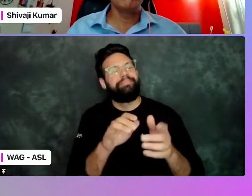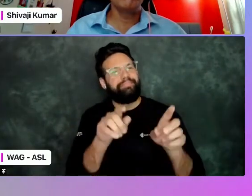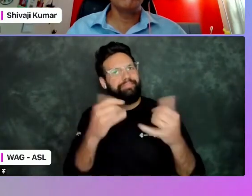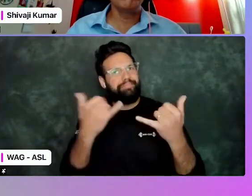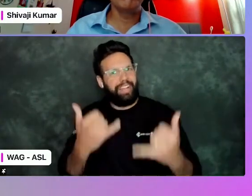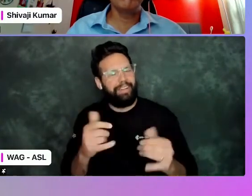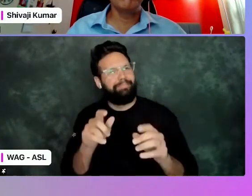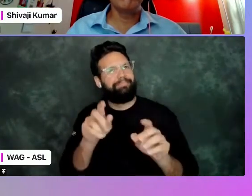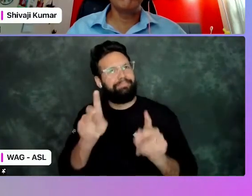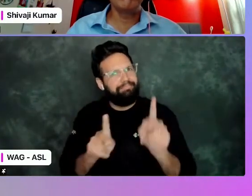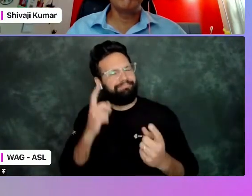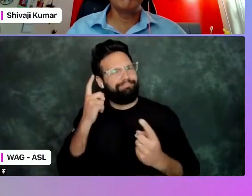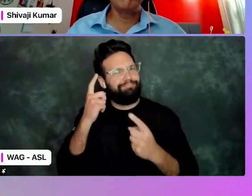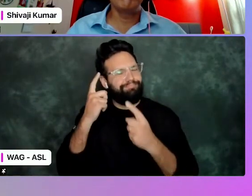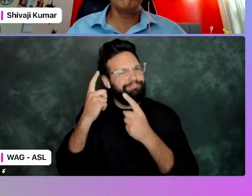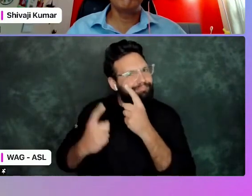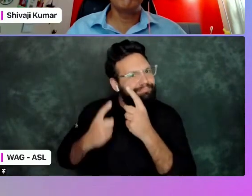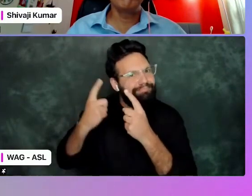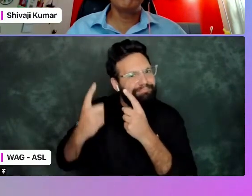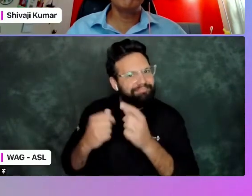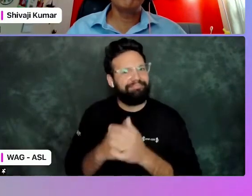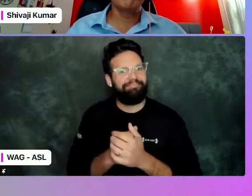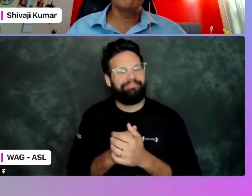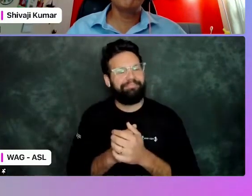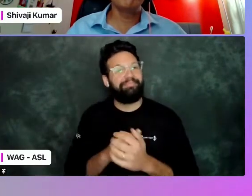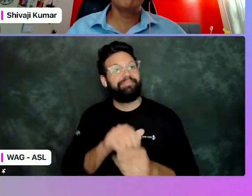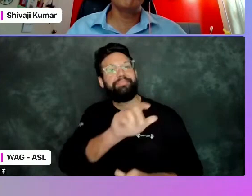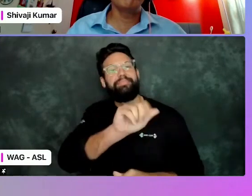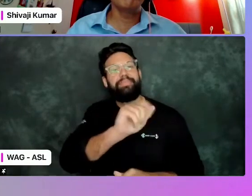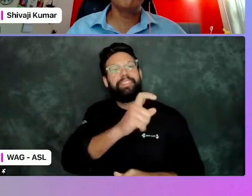Yes. - Does Axe DevTools have any integrations with DevOps or Jira?